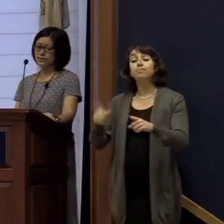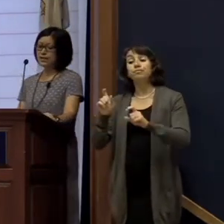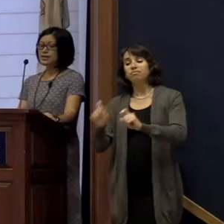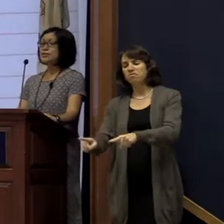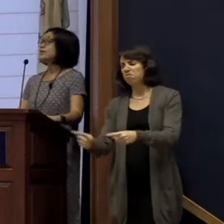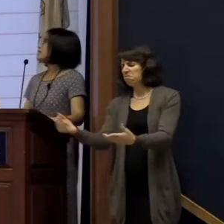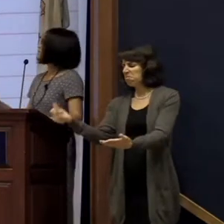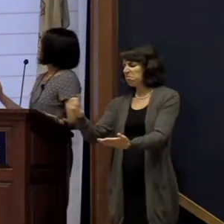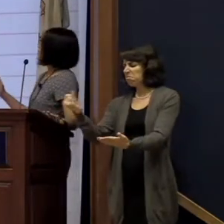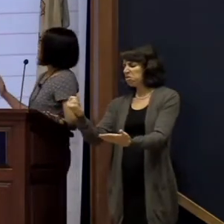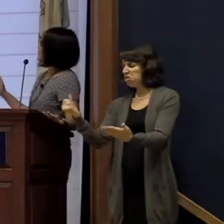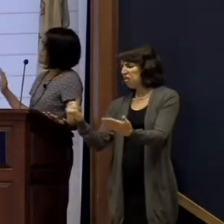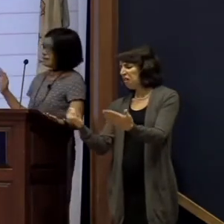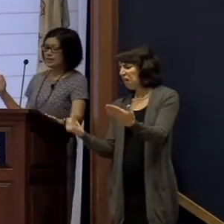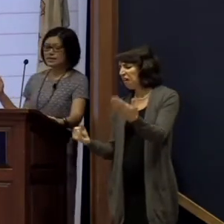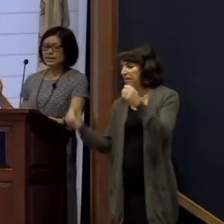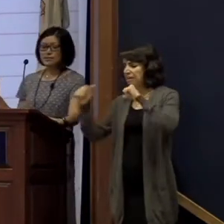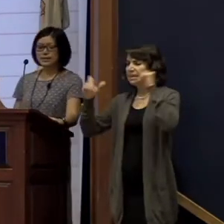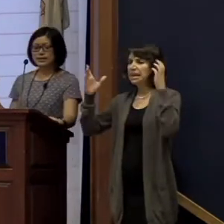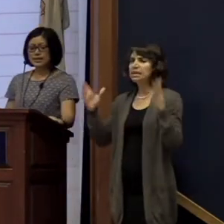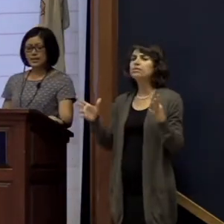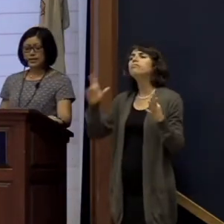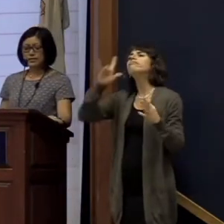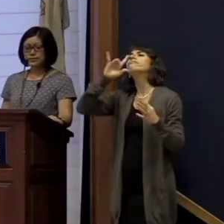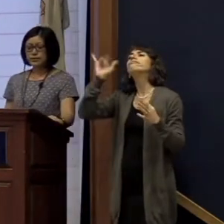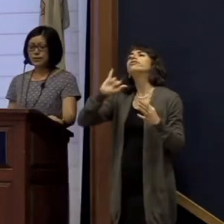So here is one that is from a year ago, Shawna